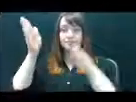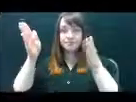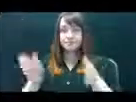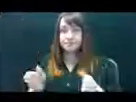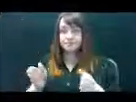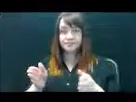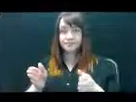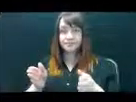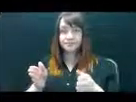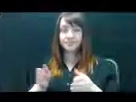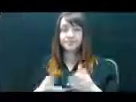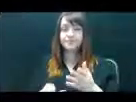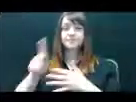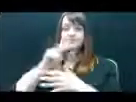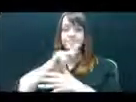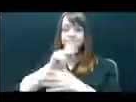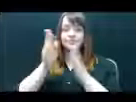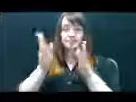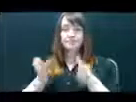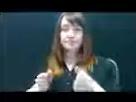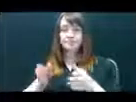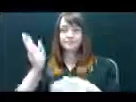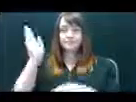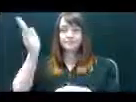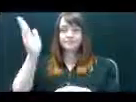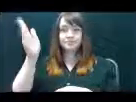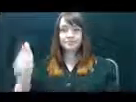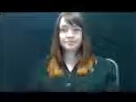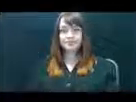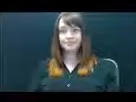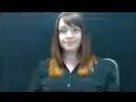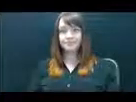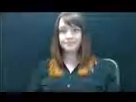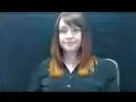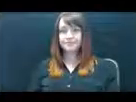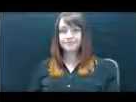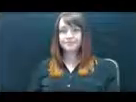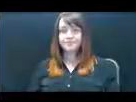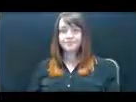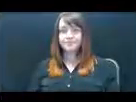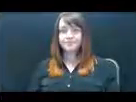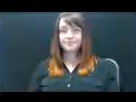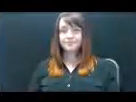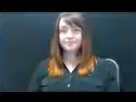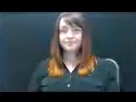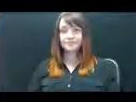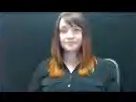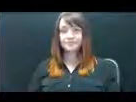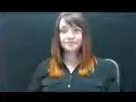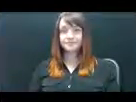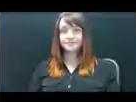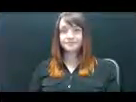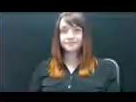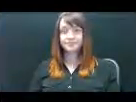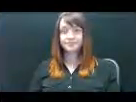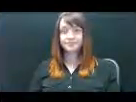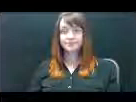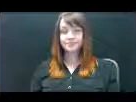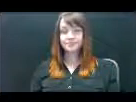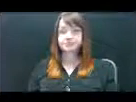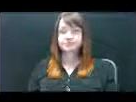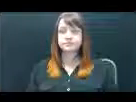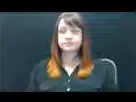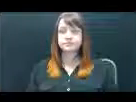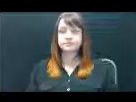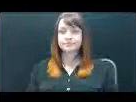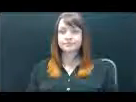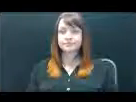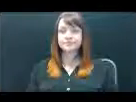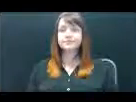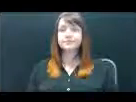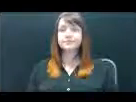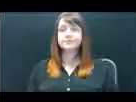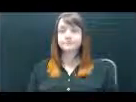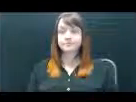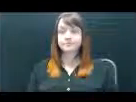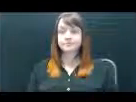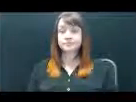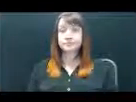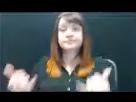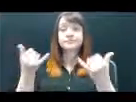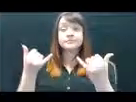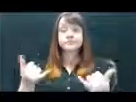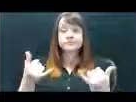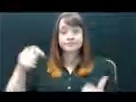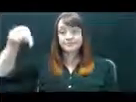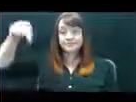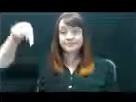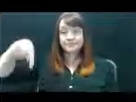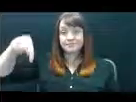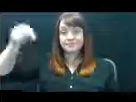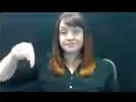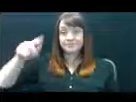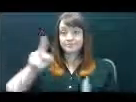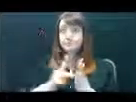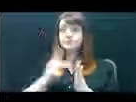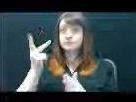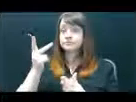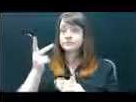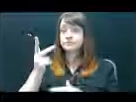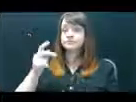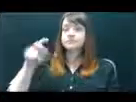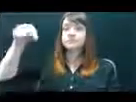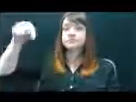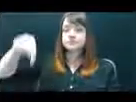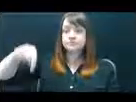You will need to use the down arrow key two times to move to the next area to complete